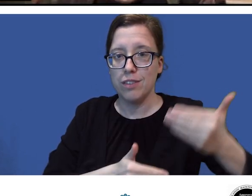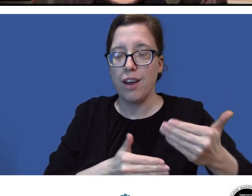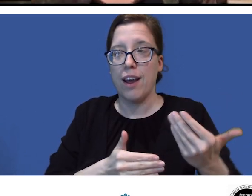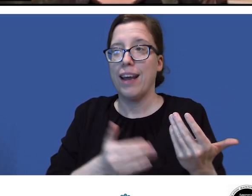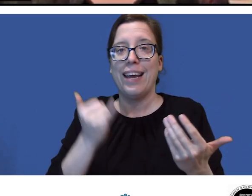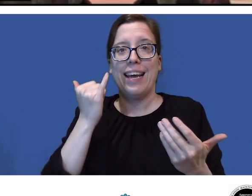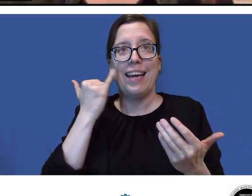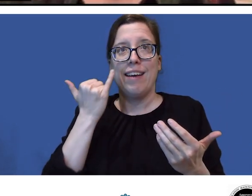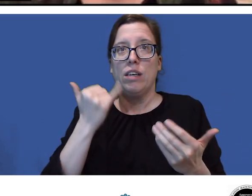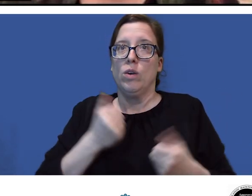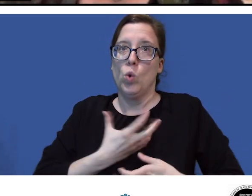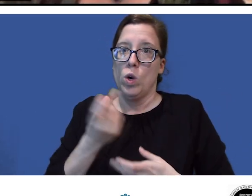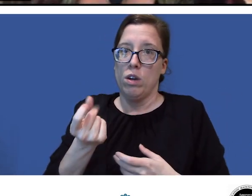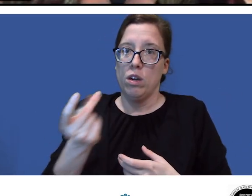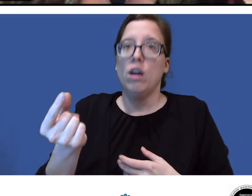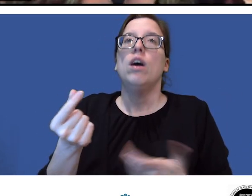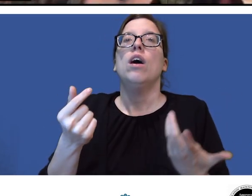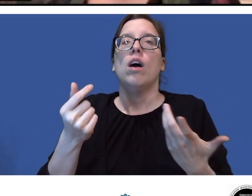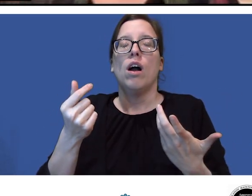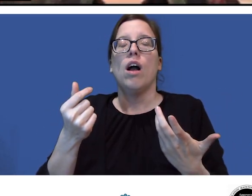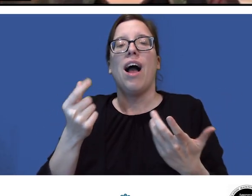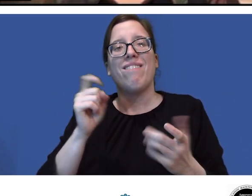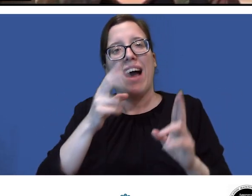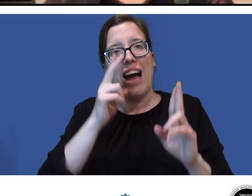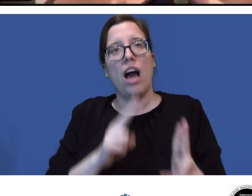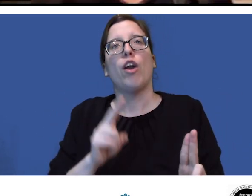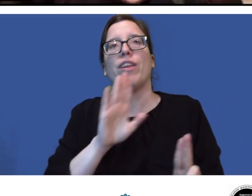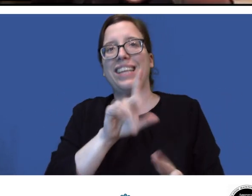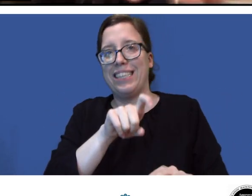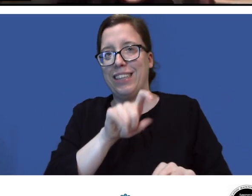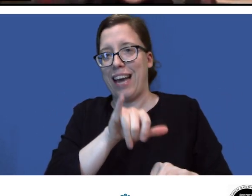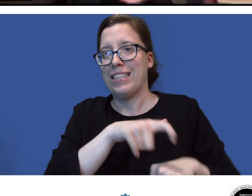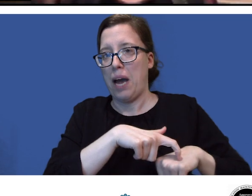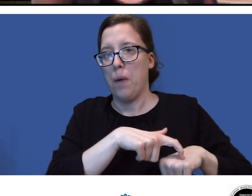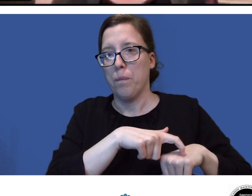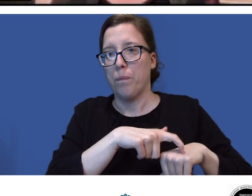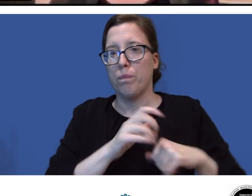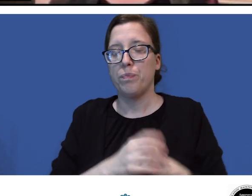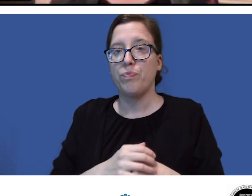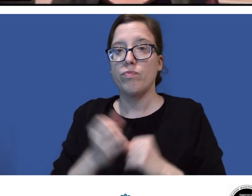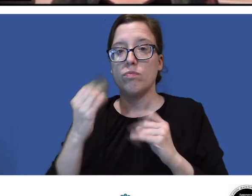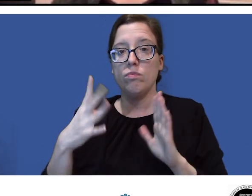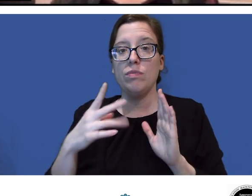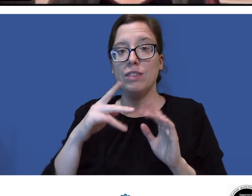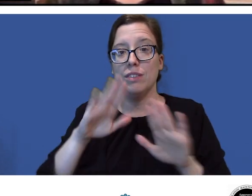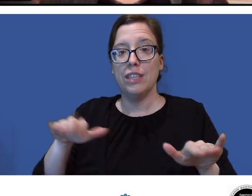Many kids will demonstrate increased tactile sensitivity, especially around their faces.